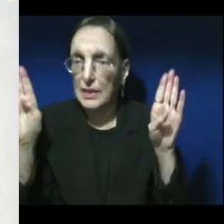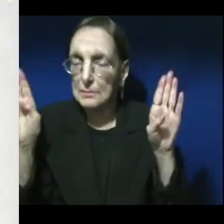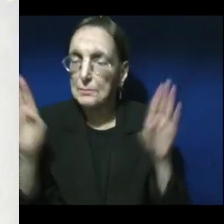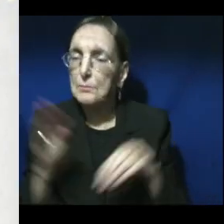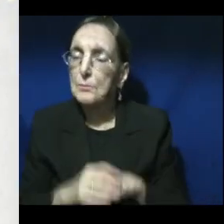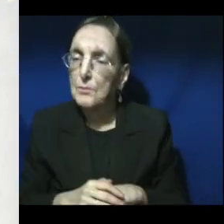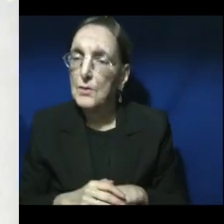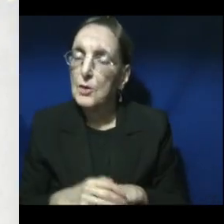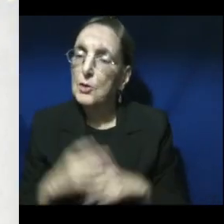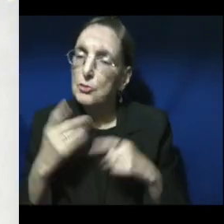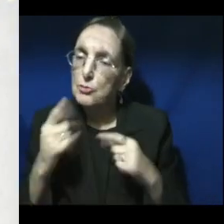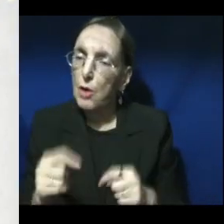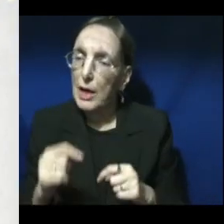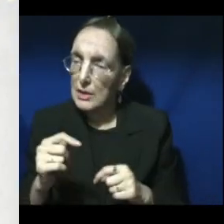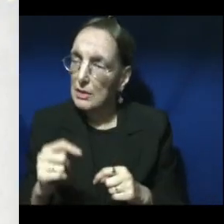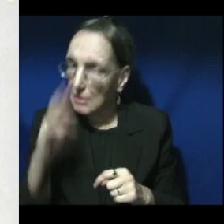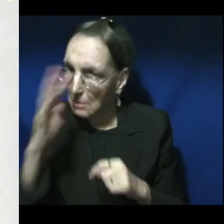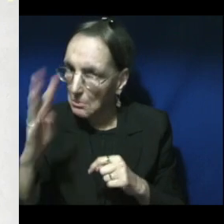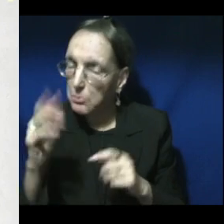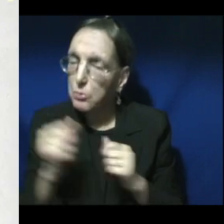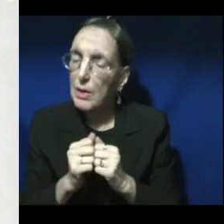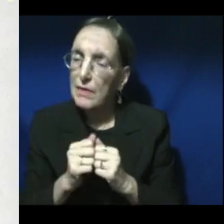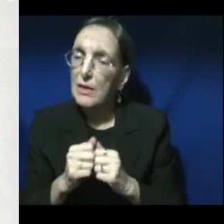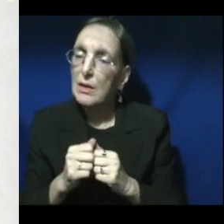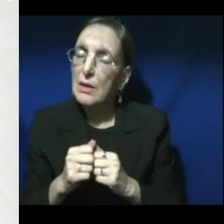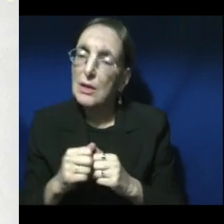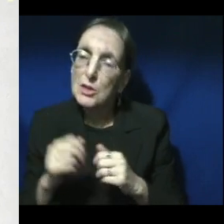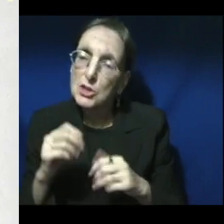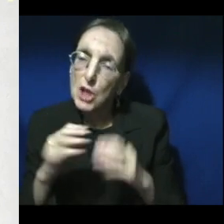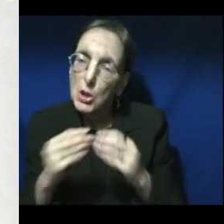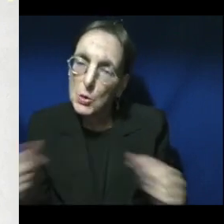or motivate a team to do the same thing, don’t encourage them to think about what they should